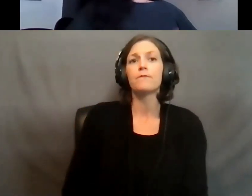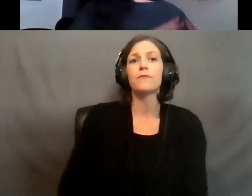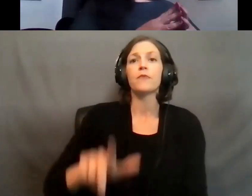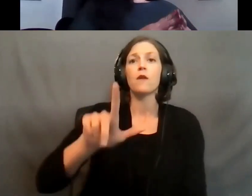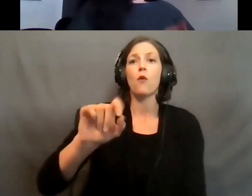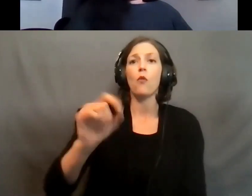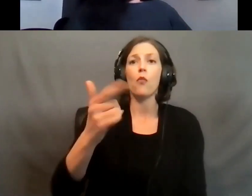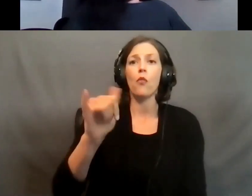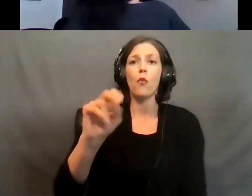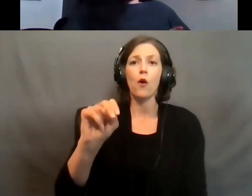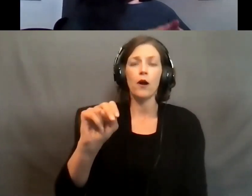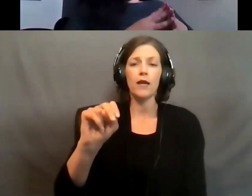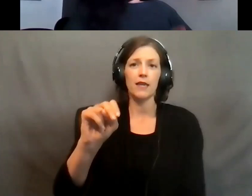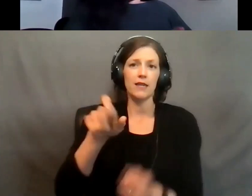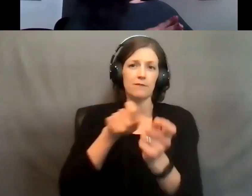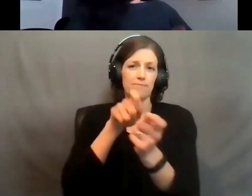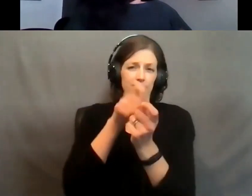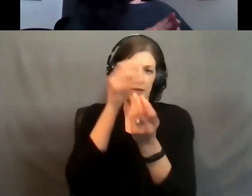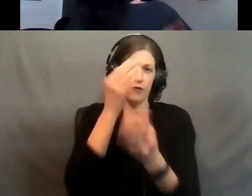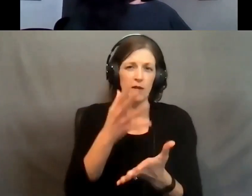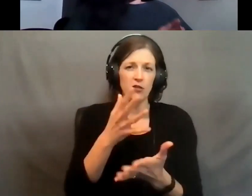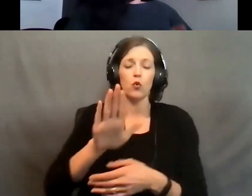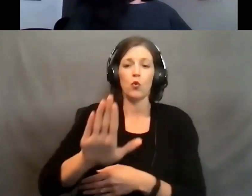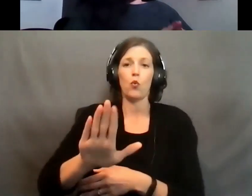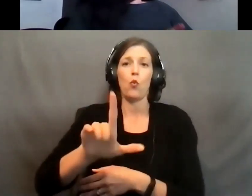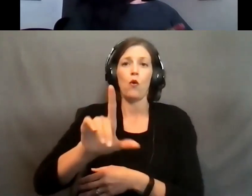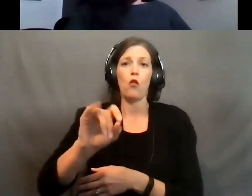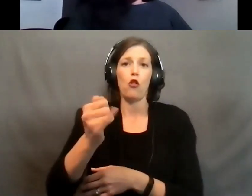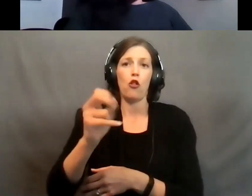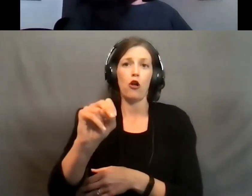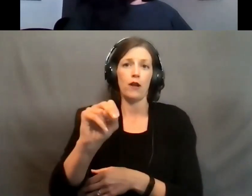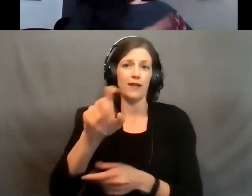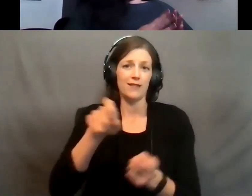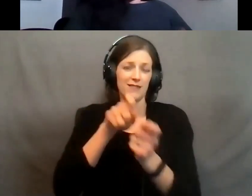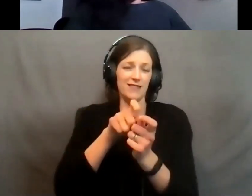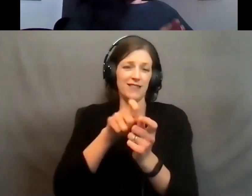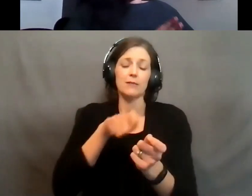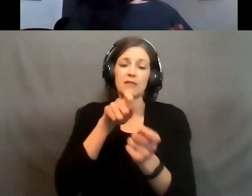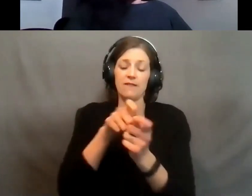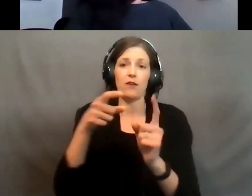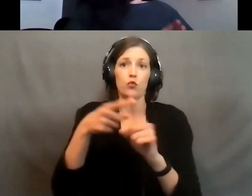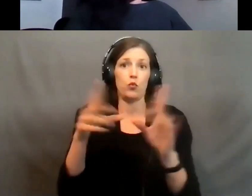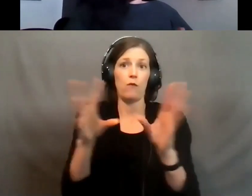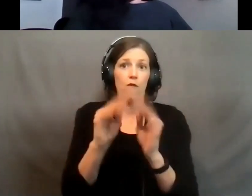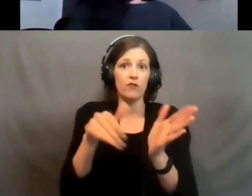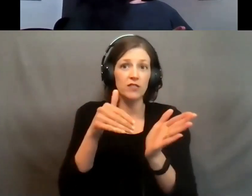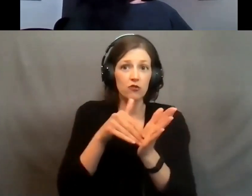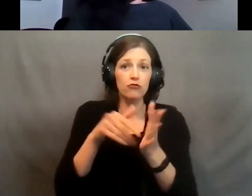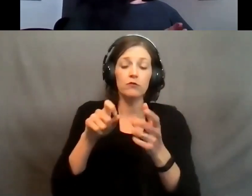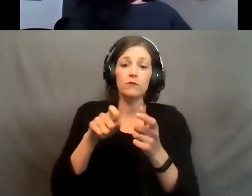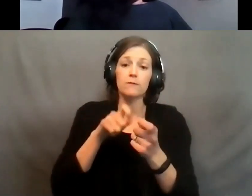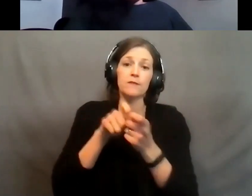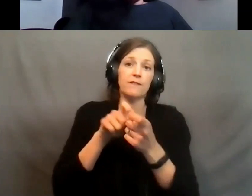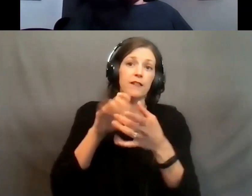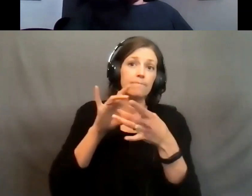13:05:12 Your login details are going to be specific 13:05:17 , they're going to be tied to the fact that you preregister.